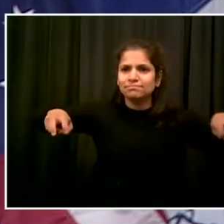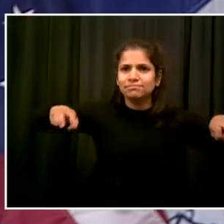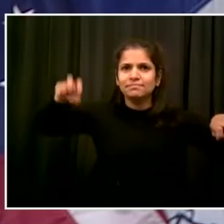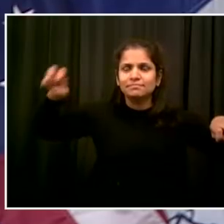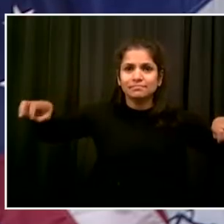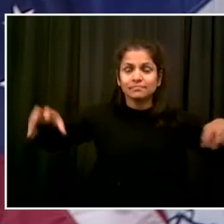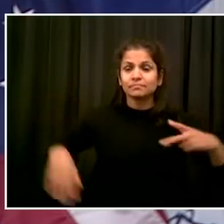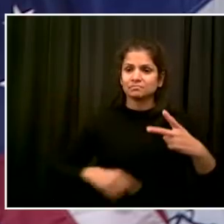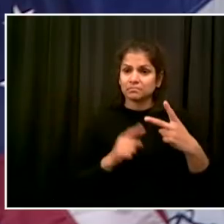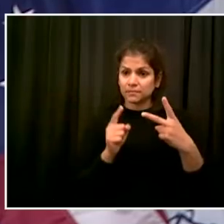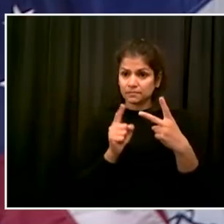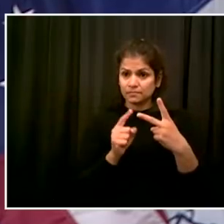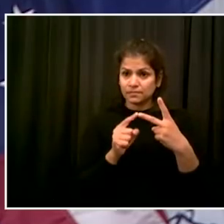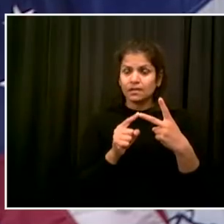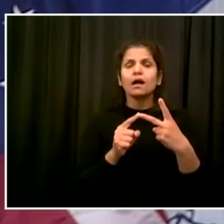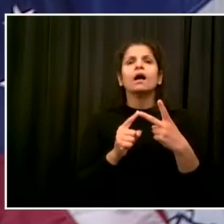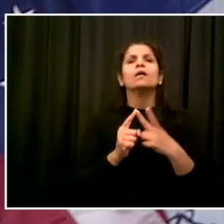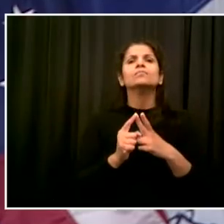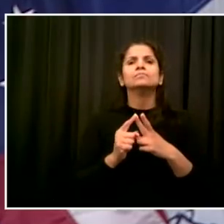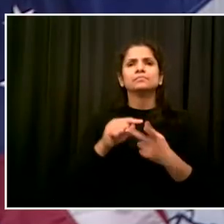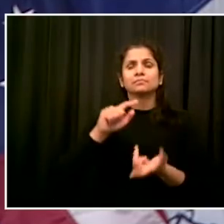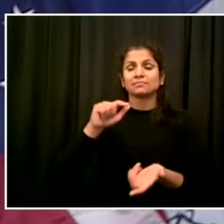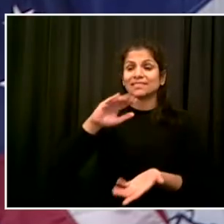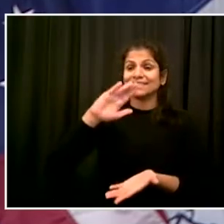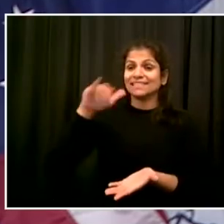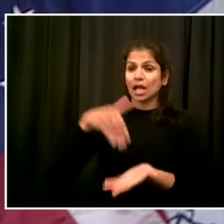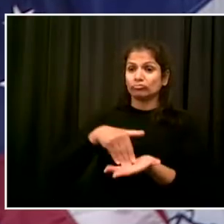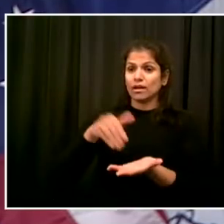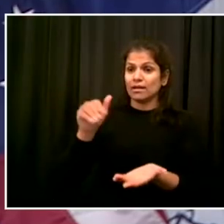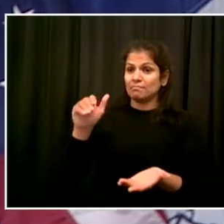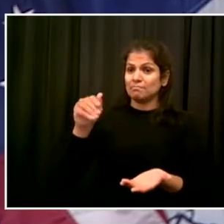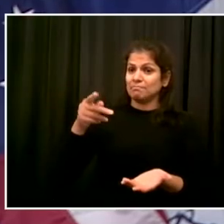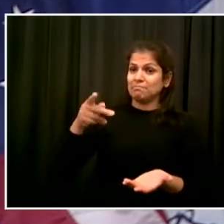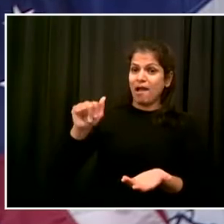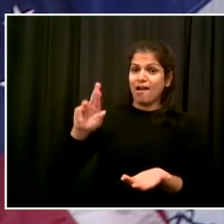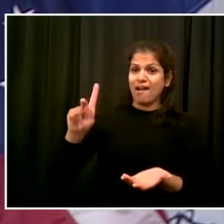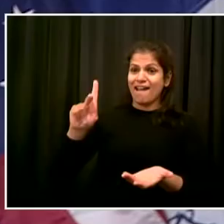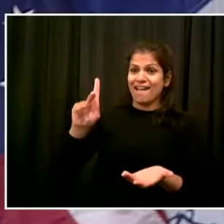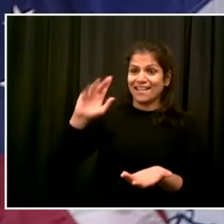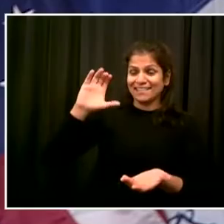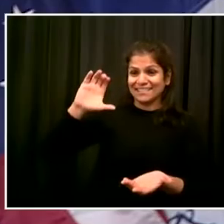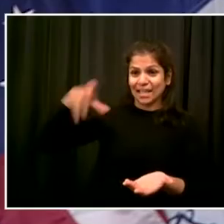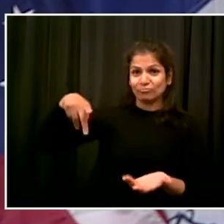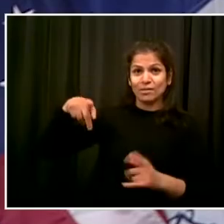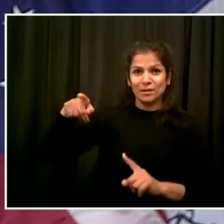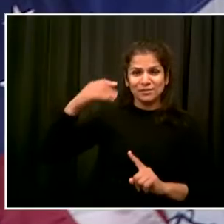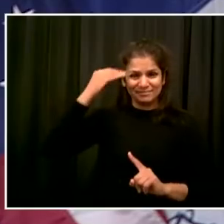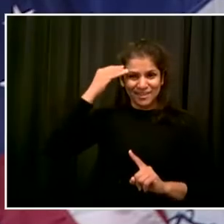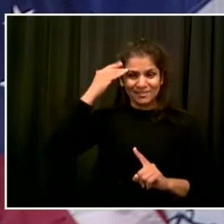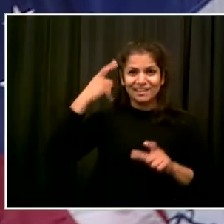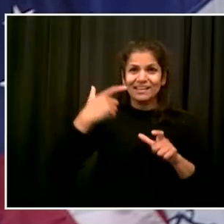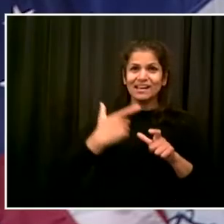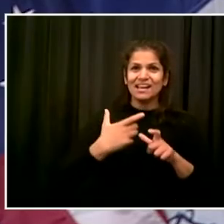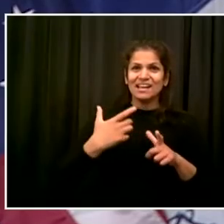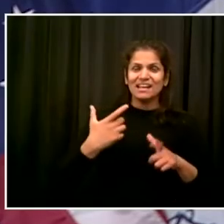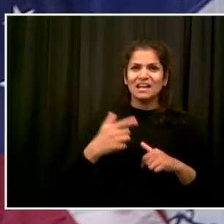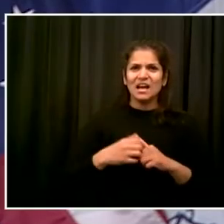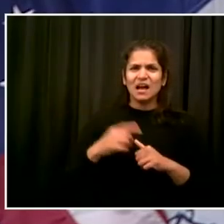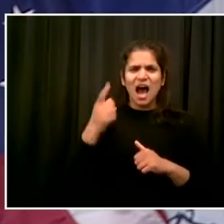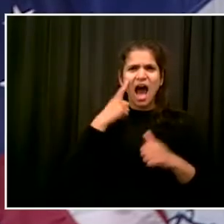ARE YOU TALKING ABOUT RESERVED SEATING ON THE SUBWAYS AND IS THERE ANY WAY TO IMPLEMENT THAT IN TIME FOR PHASE 1? MY